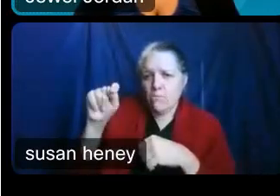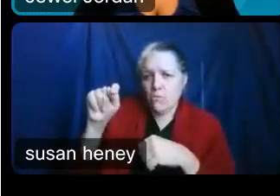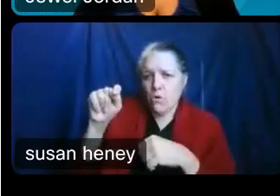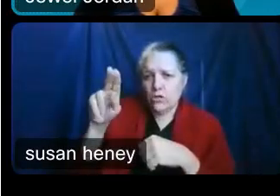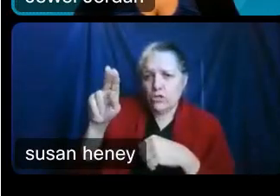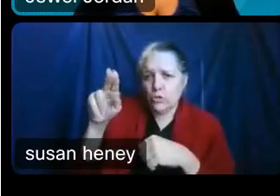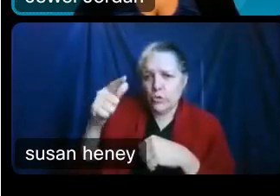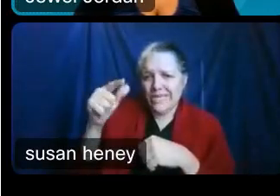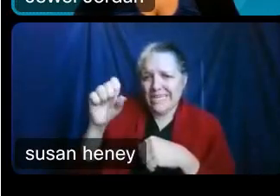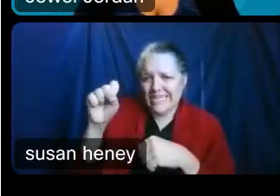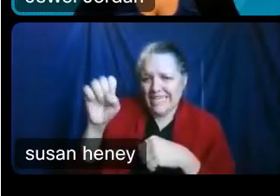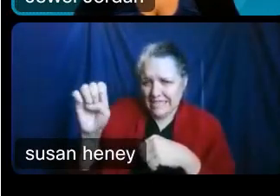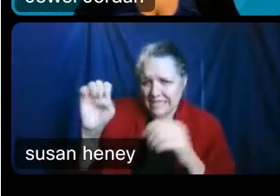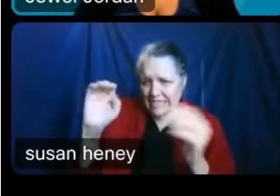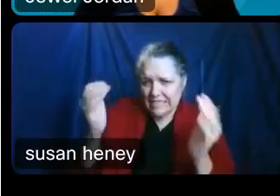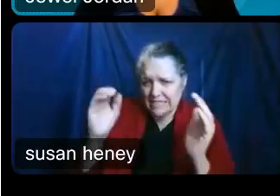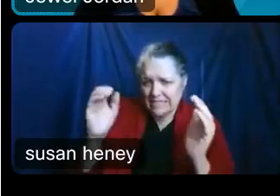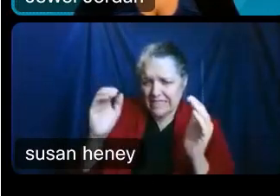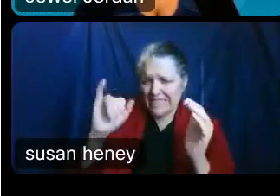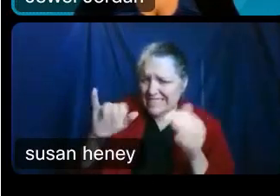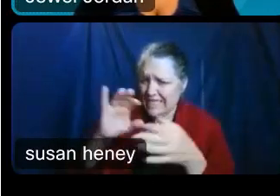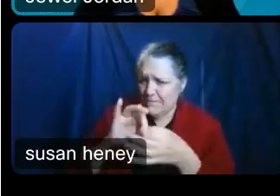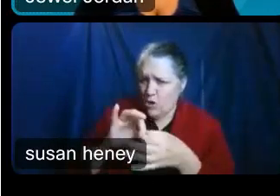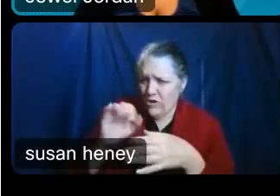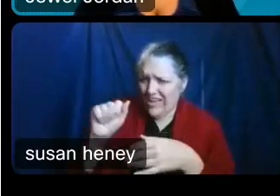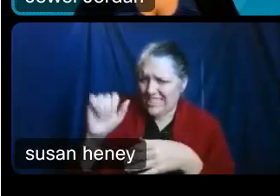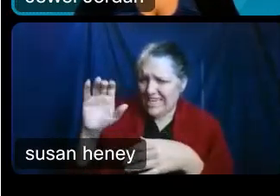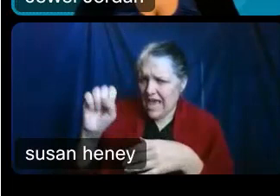ACS and what is the change? >> Jewel Jordan: Thank you for your question.